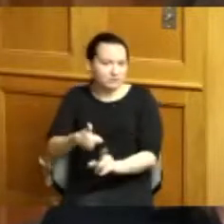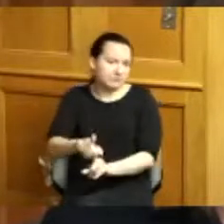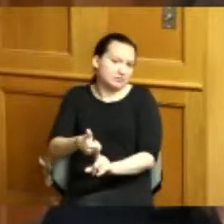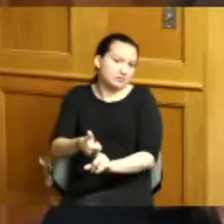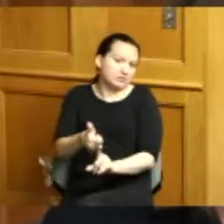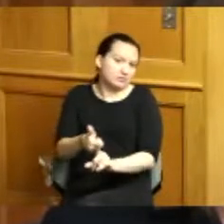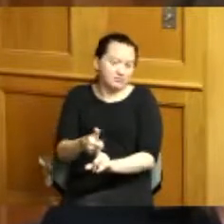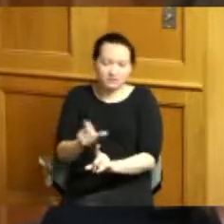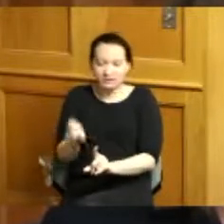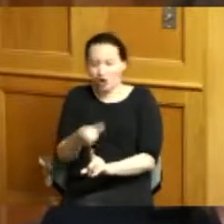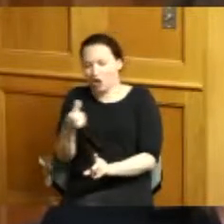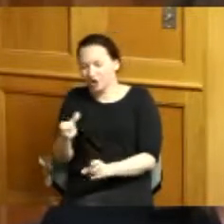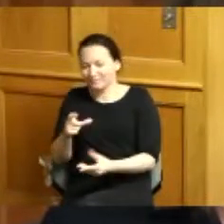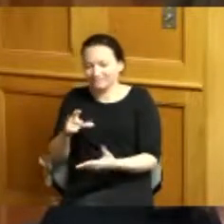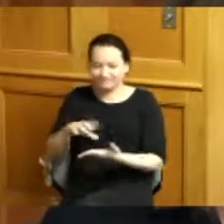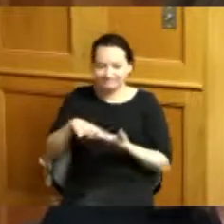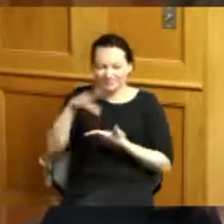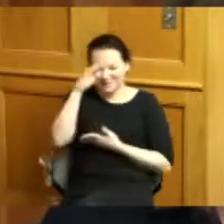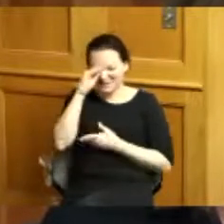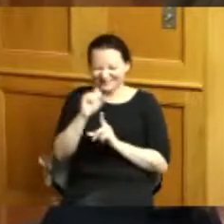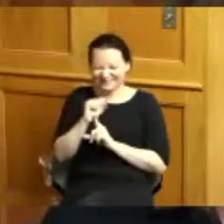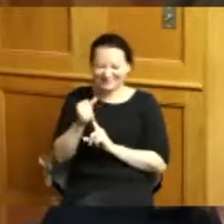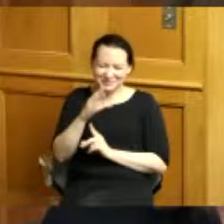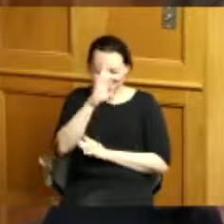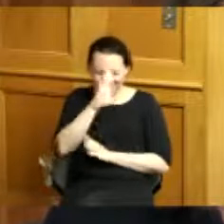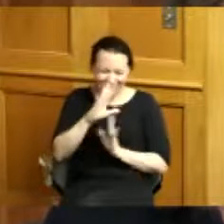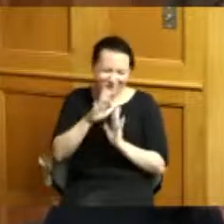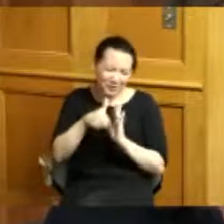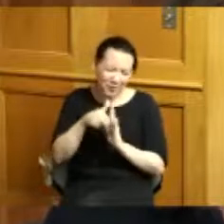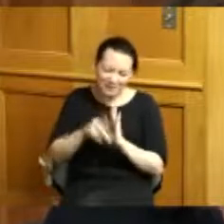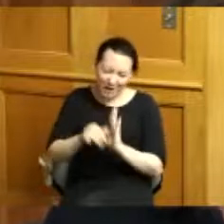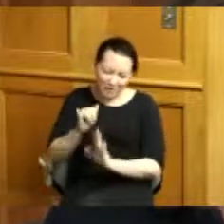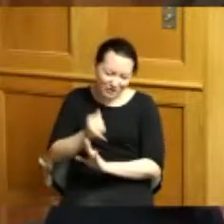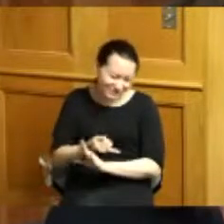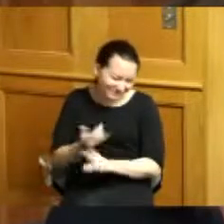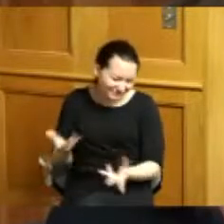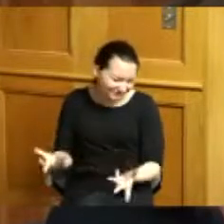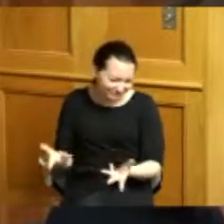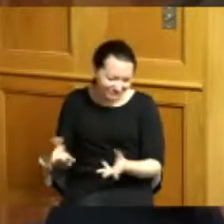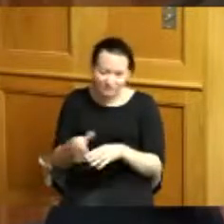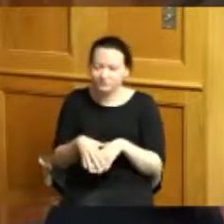the other learning here with all projects any kind of capital project we do so the sooner